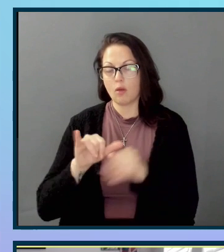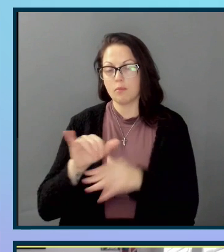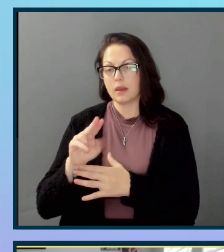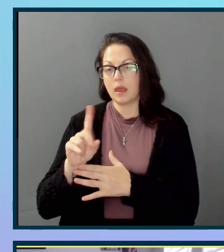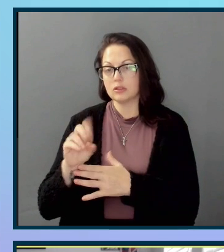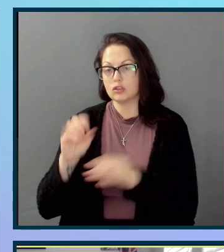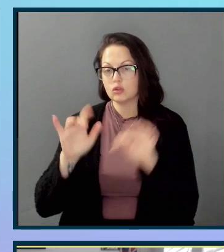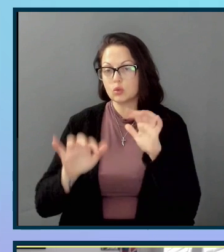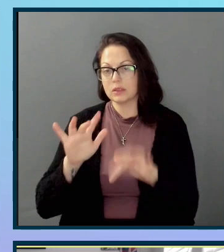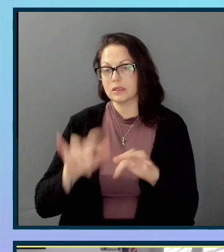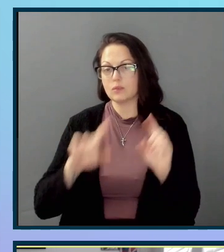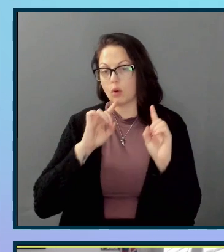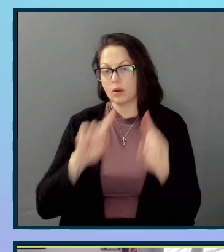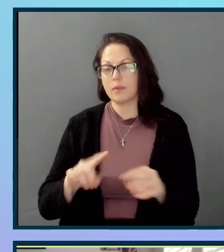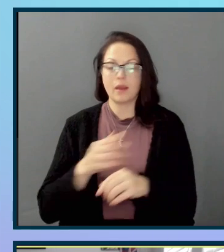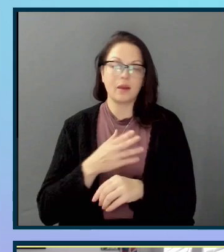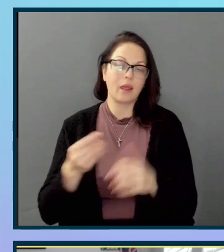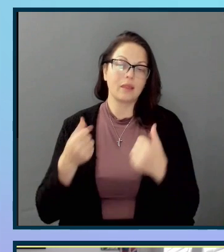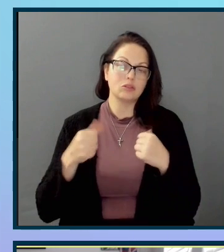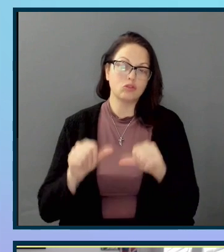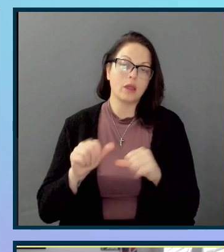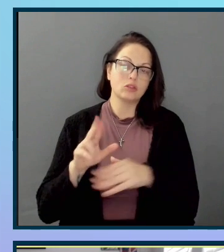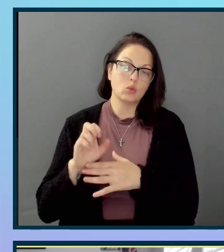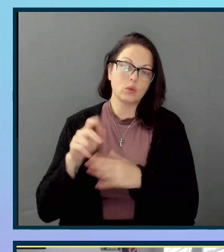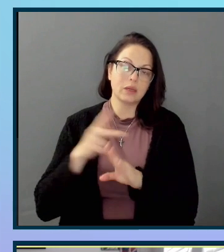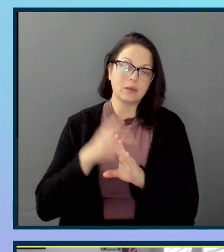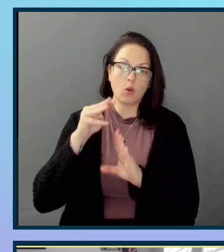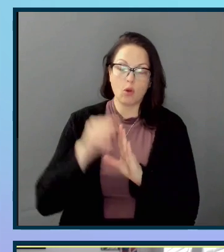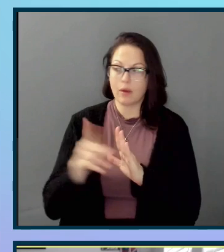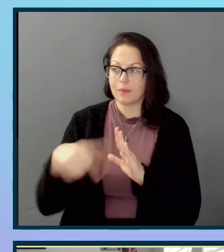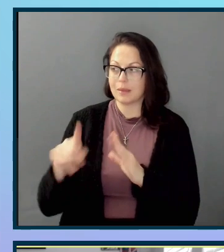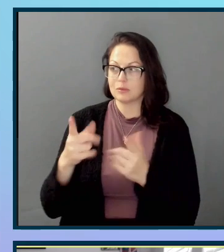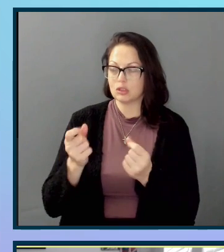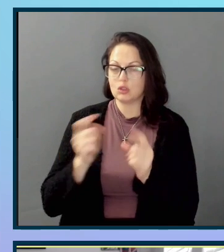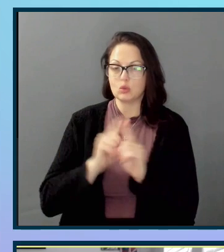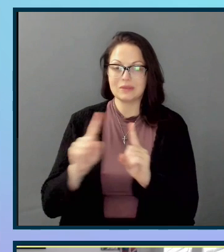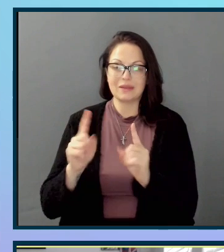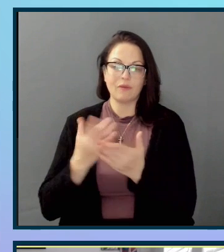rather than trying to sort of reprogram them to do different things in your applications.